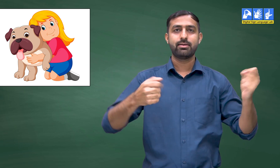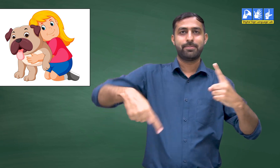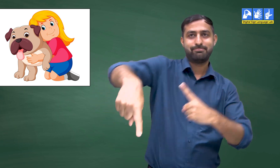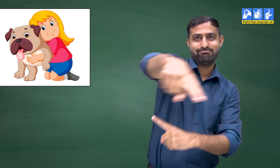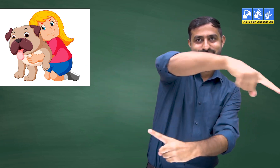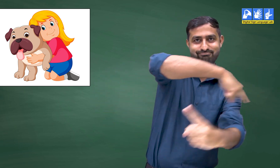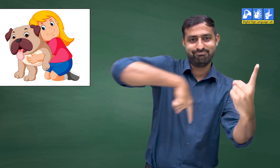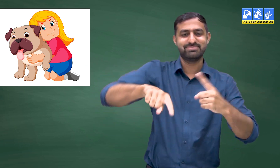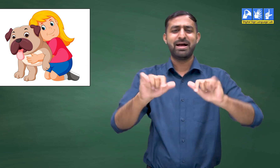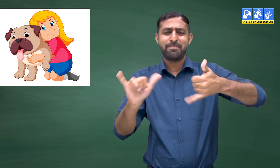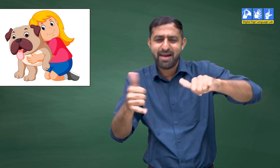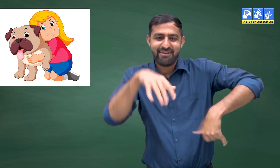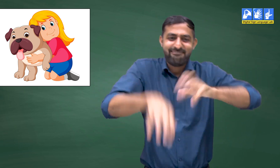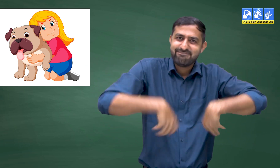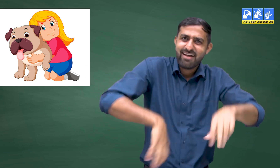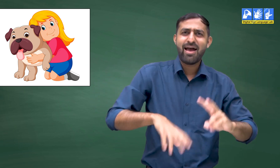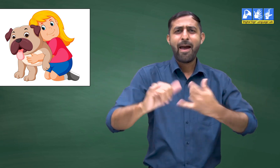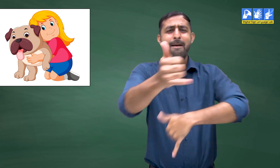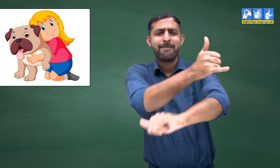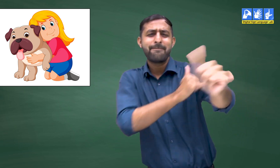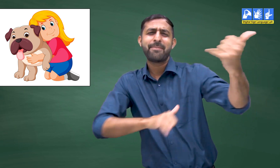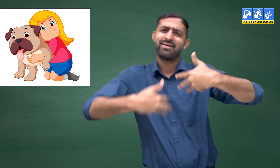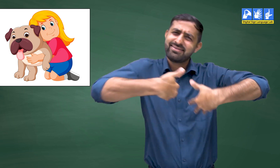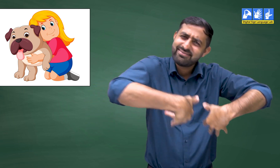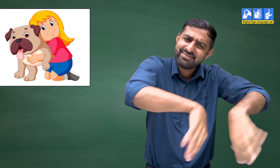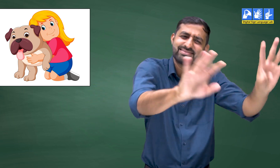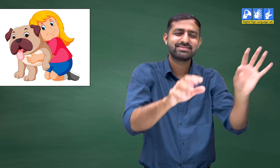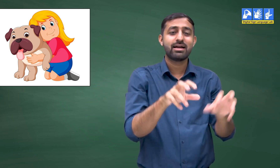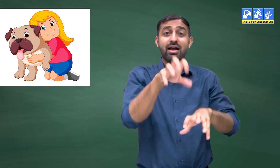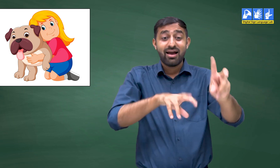are sent out for activities like running, playing.